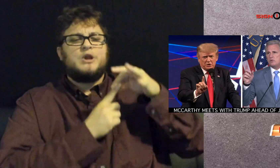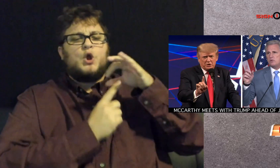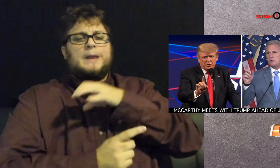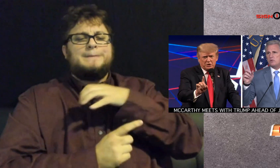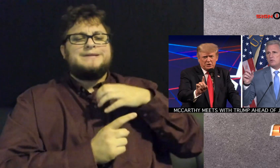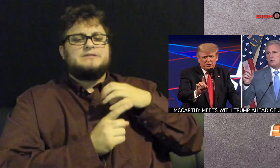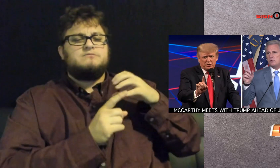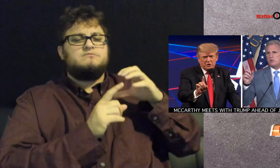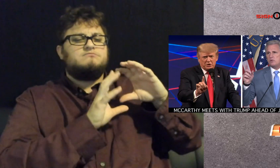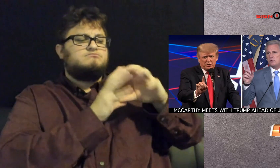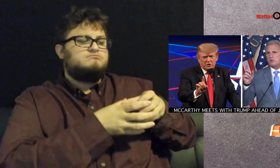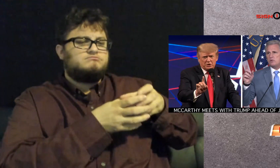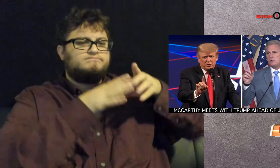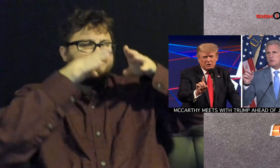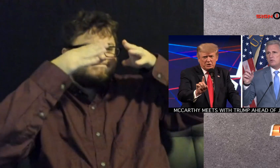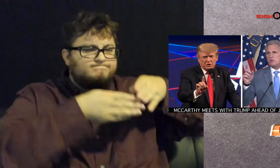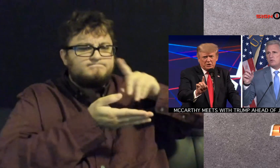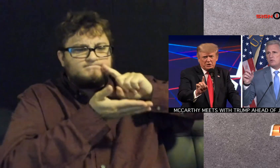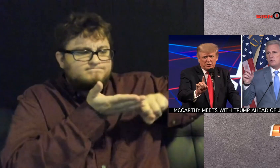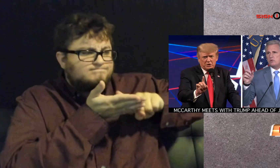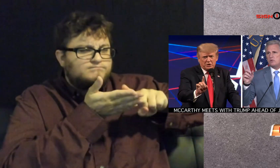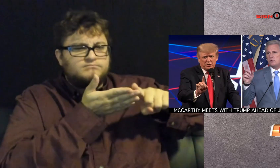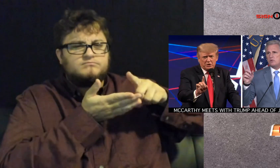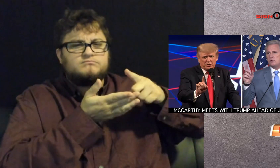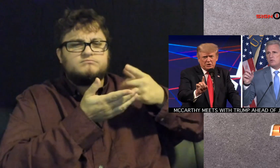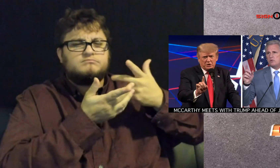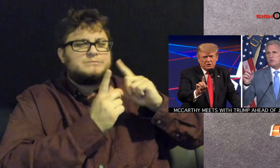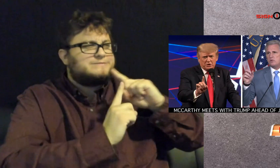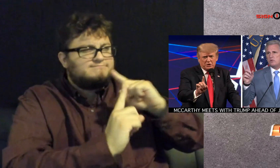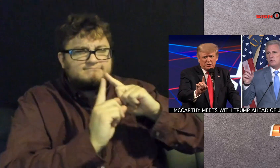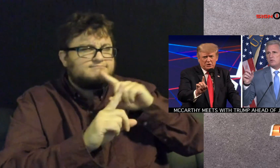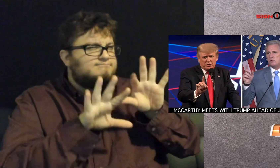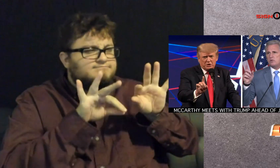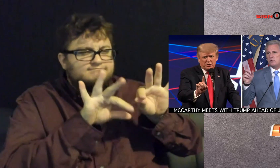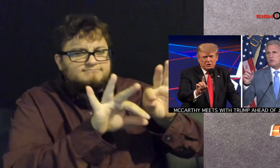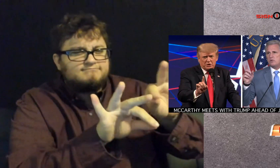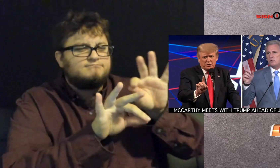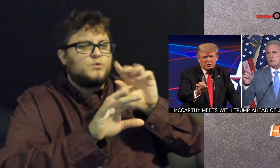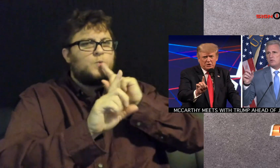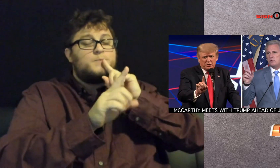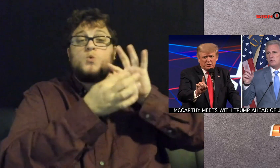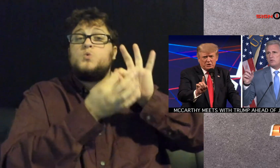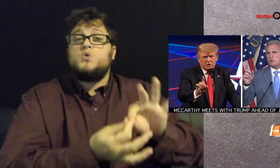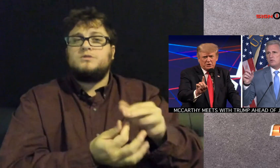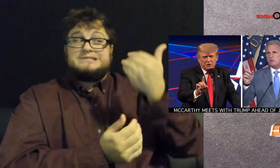and the meeting comes just one day after the January 6 select committee